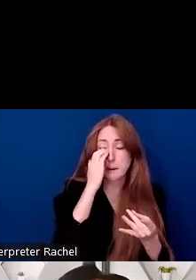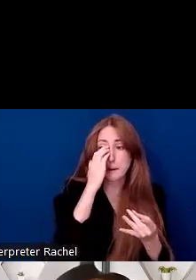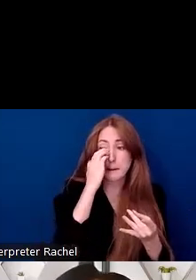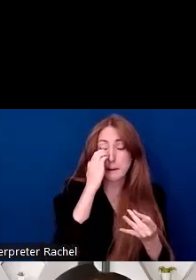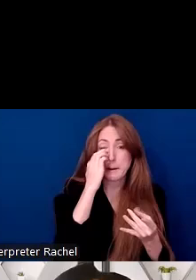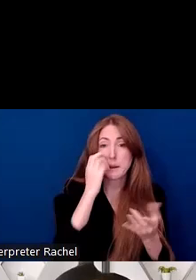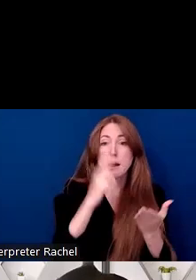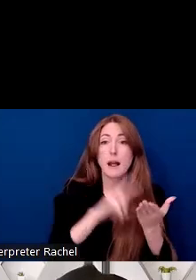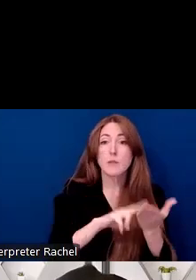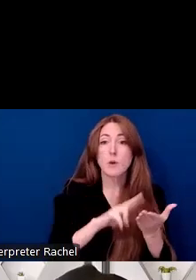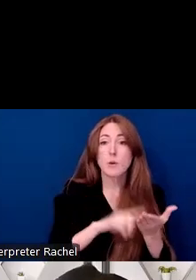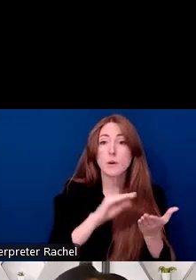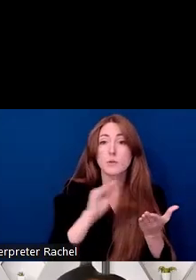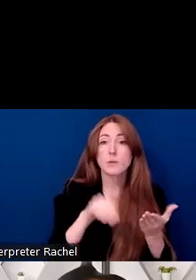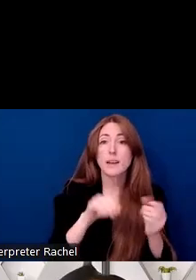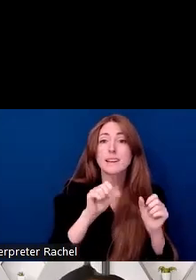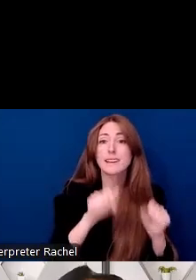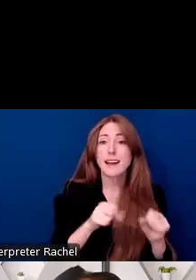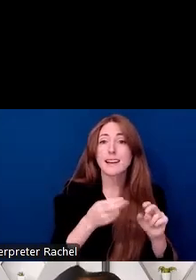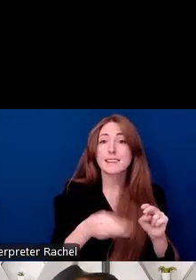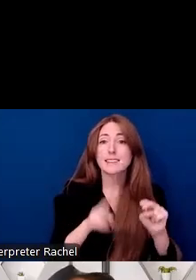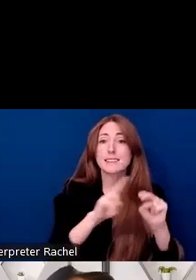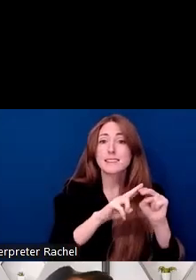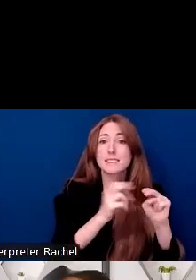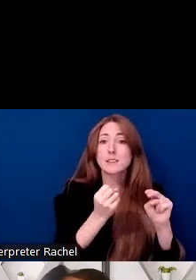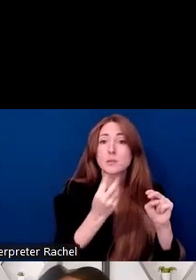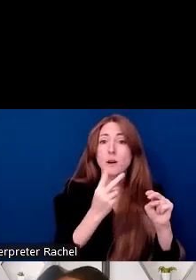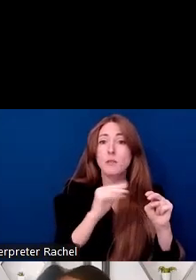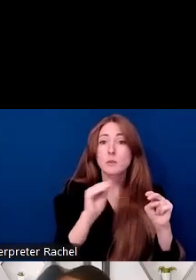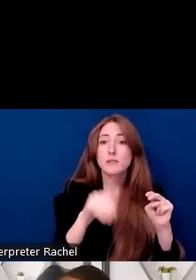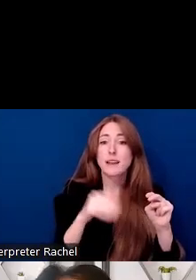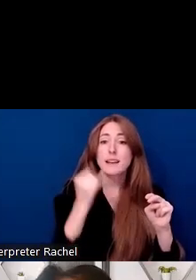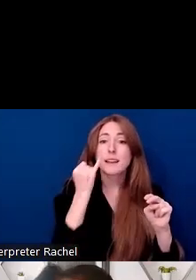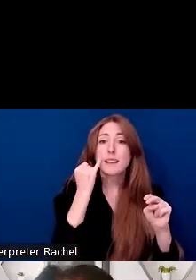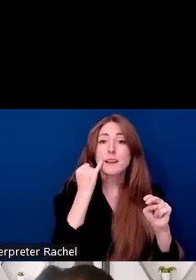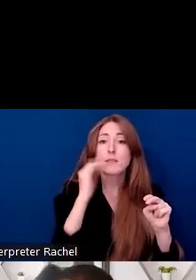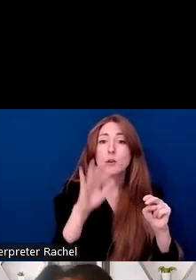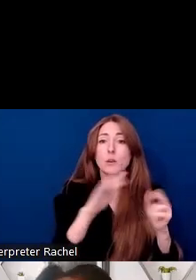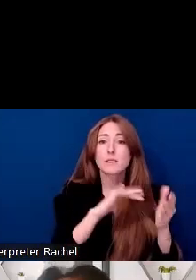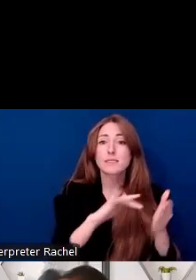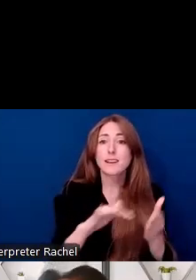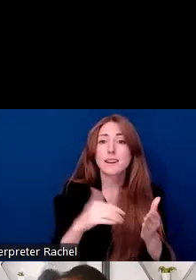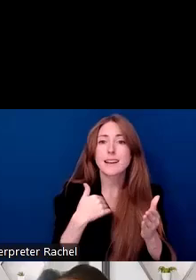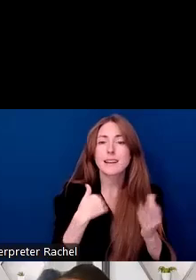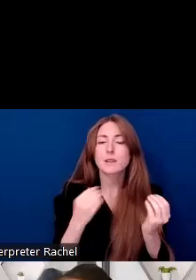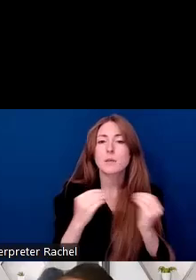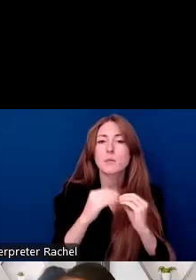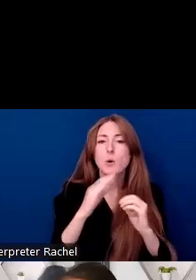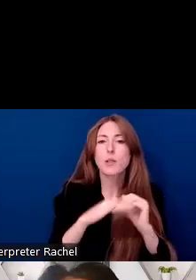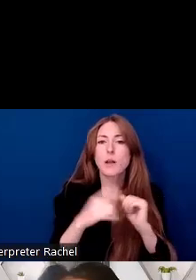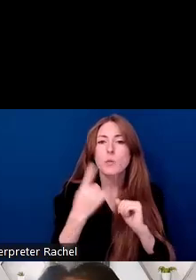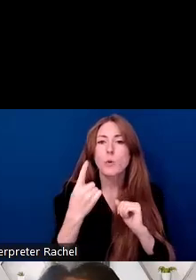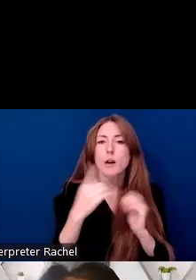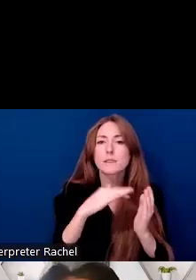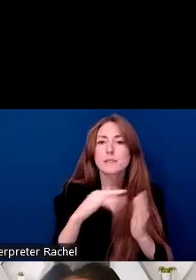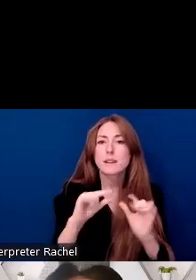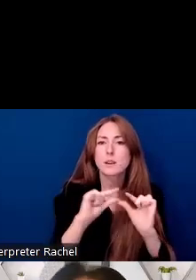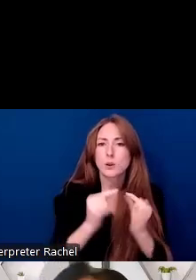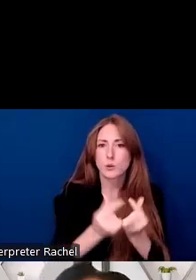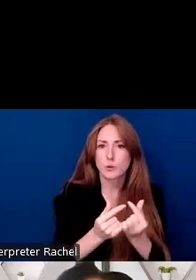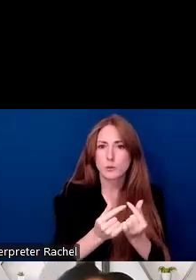12%. If we have a study have more than one study group and increased by 11% for the study, you have